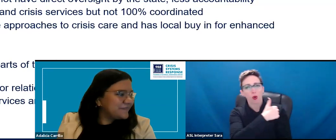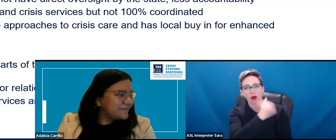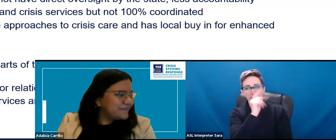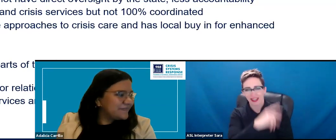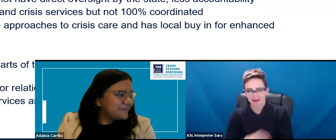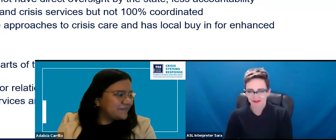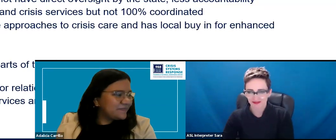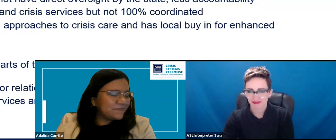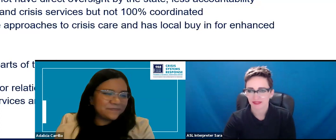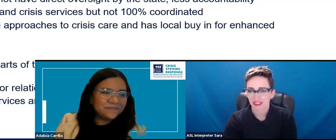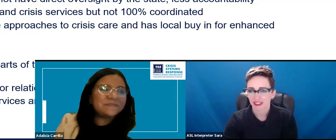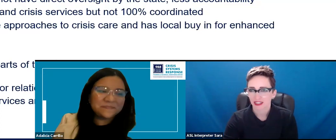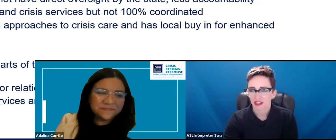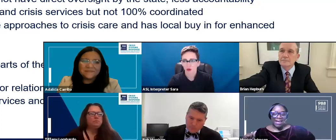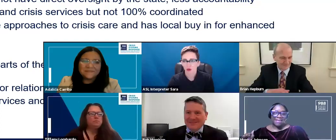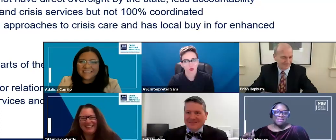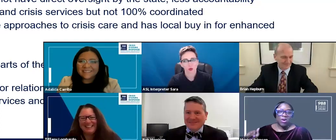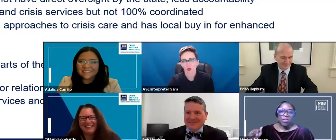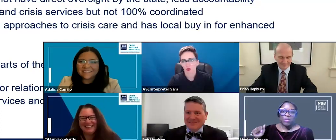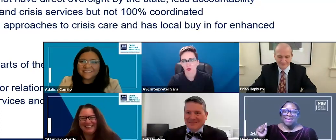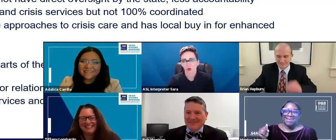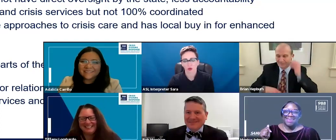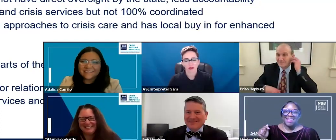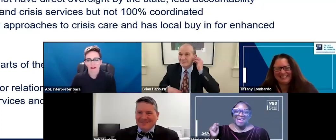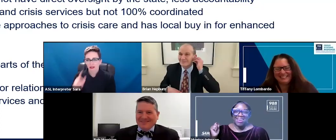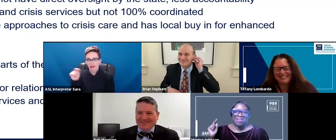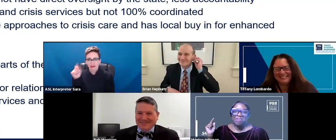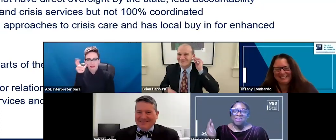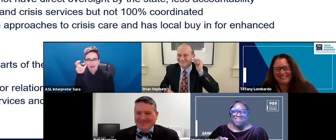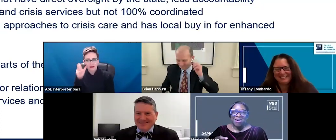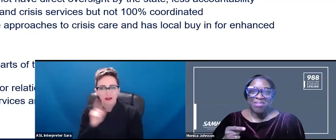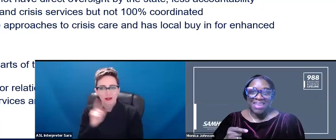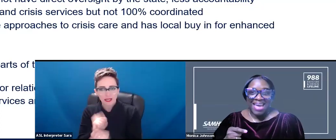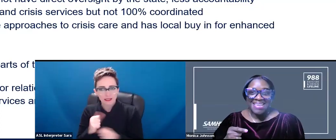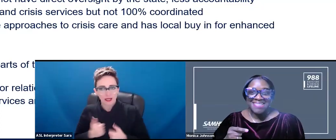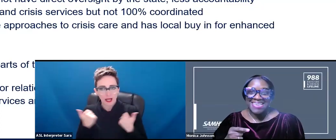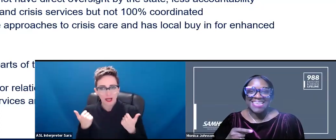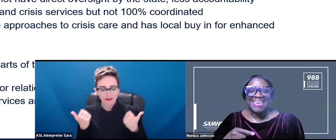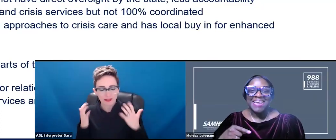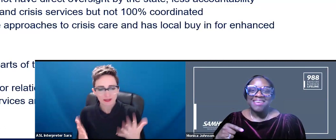Yes, The devil is alive. I'm back. Okay. So I don't know what y'all heard last